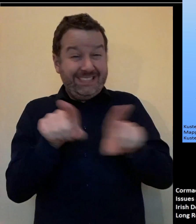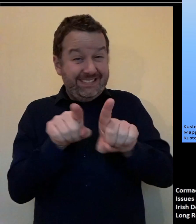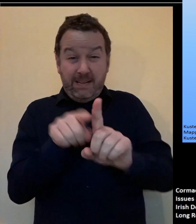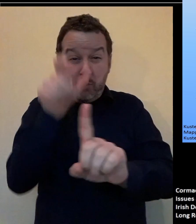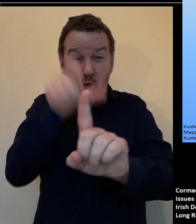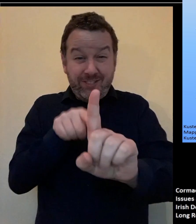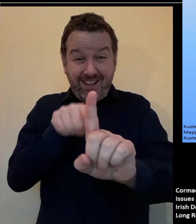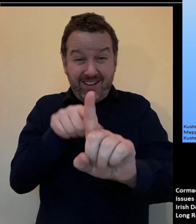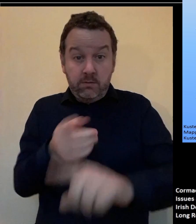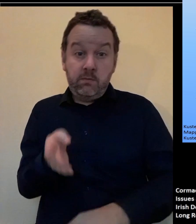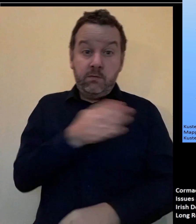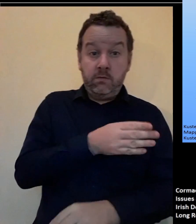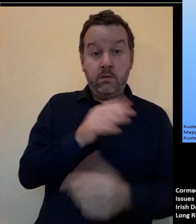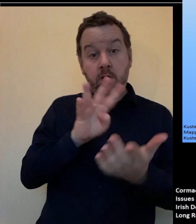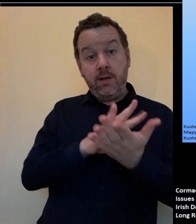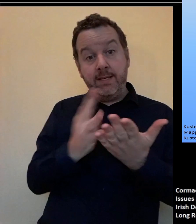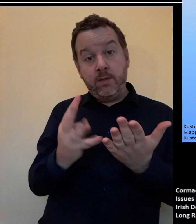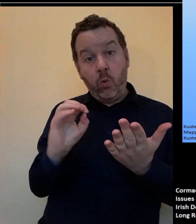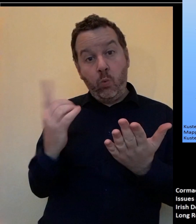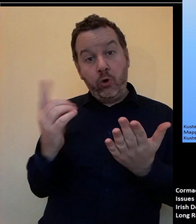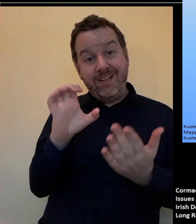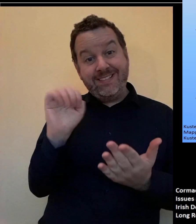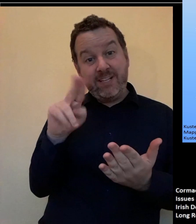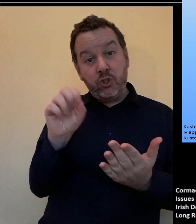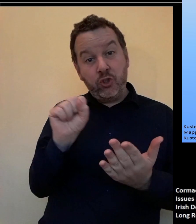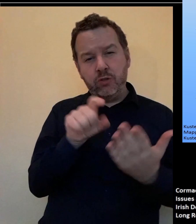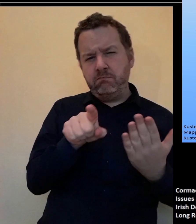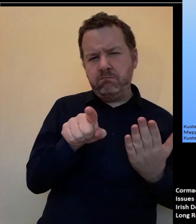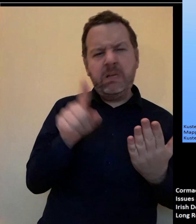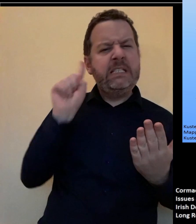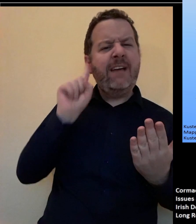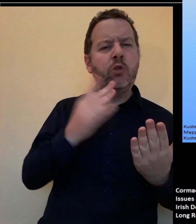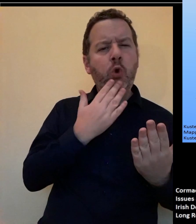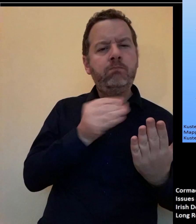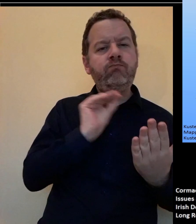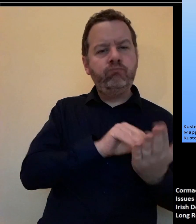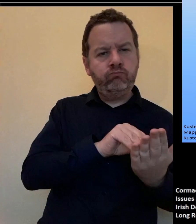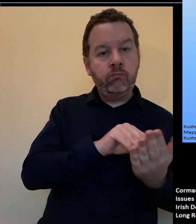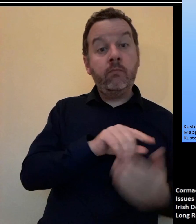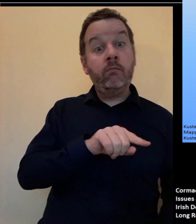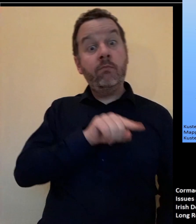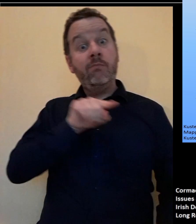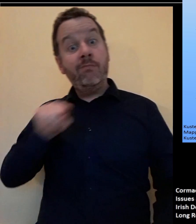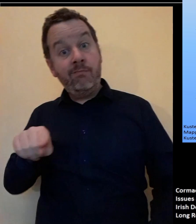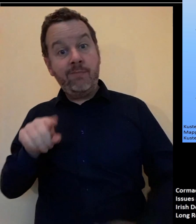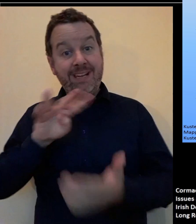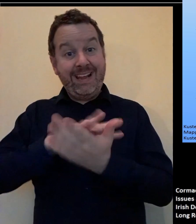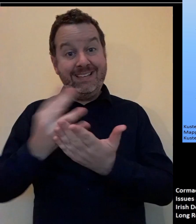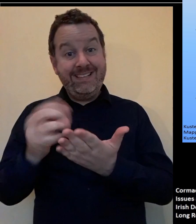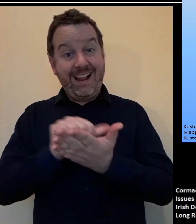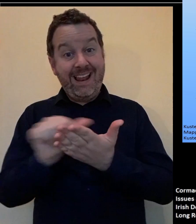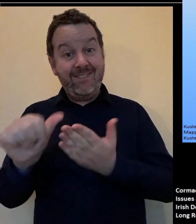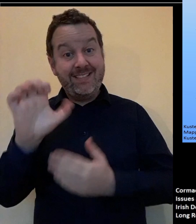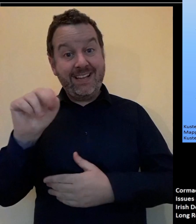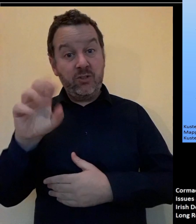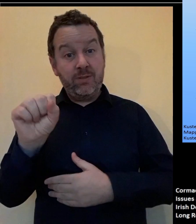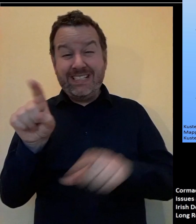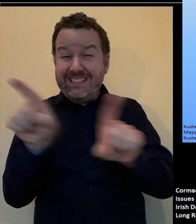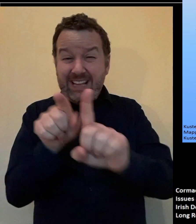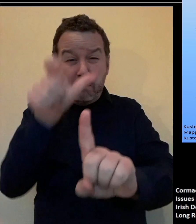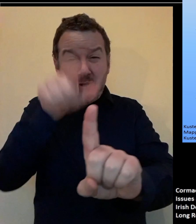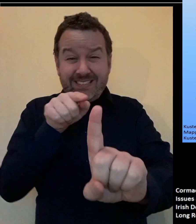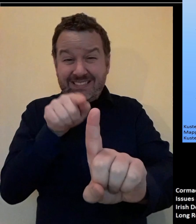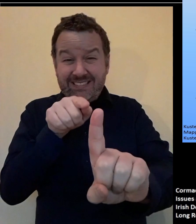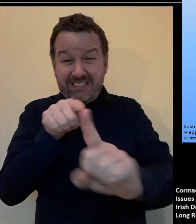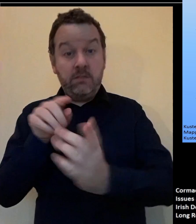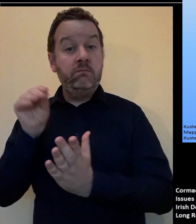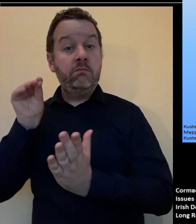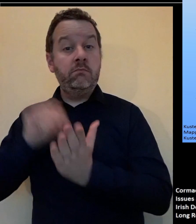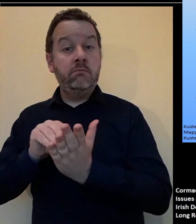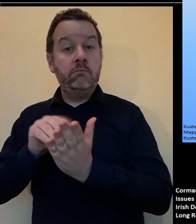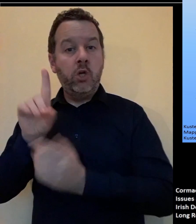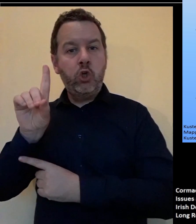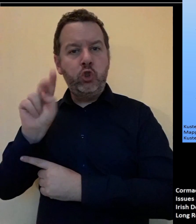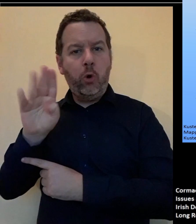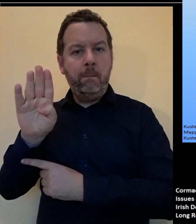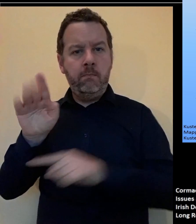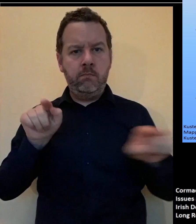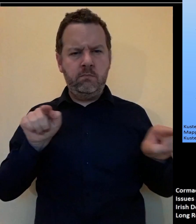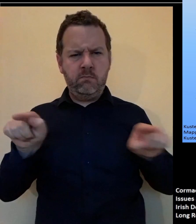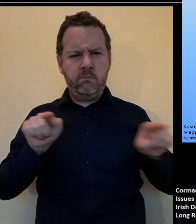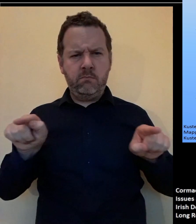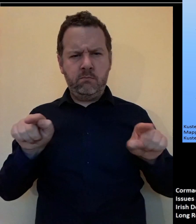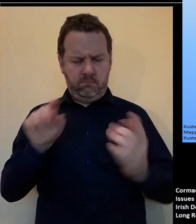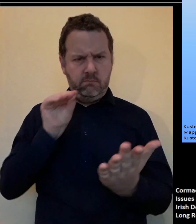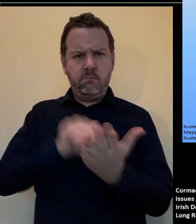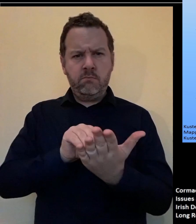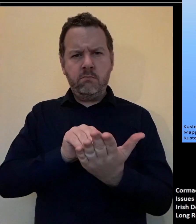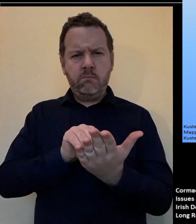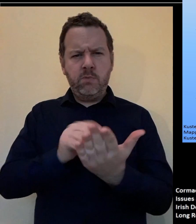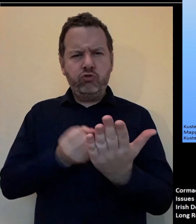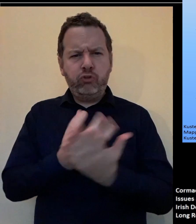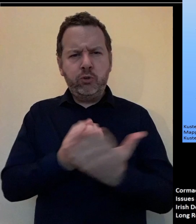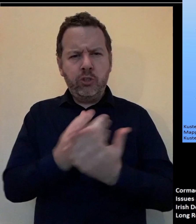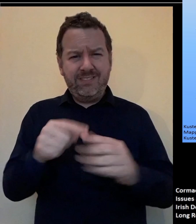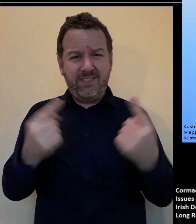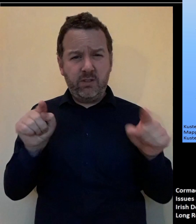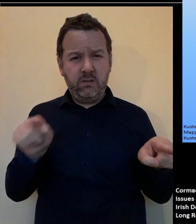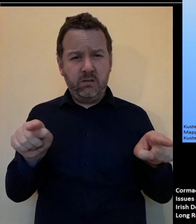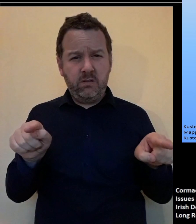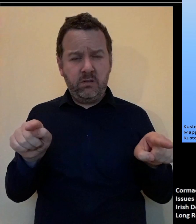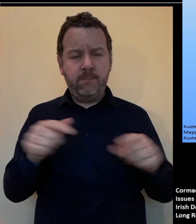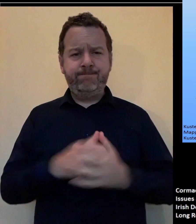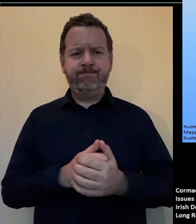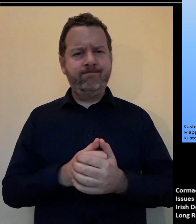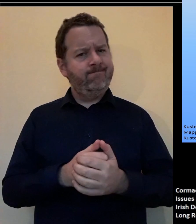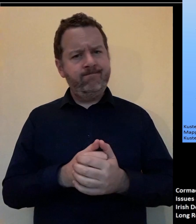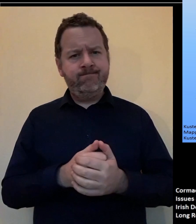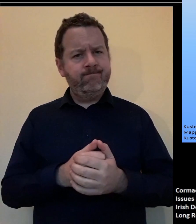Someone described as 'deaf and dumb' in the 1901 Census may be described simply as 'dumb' in 1911.